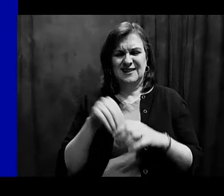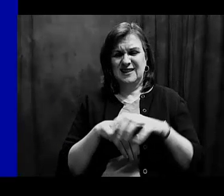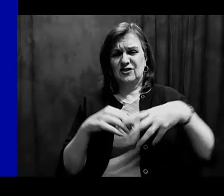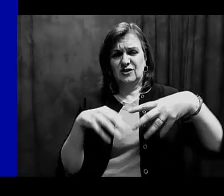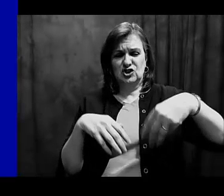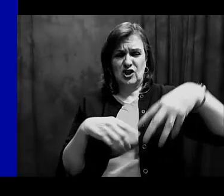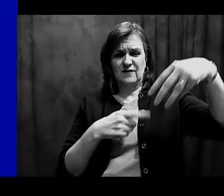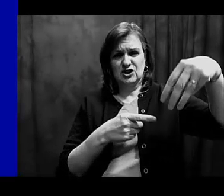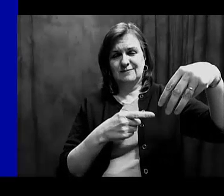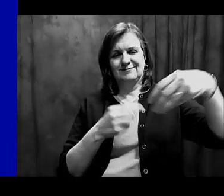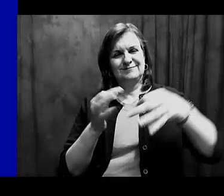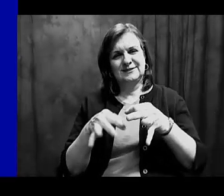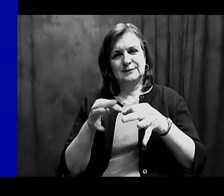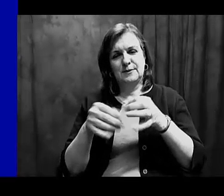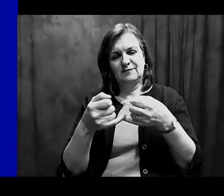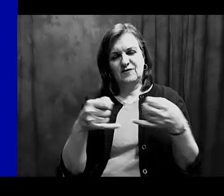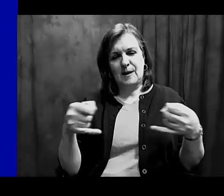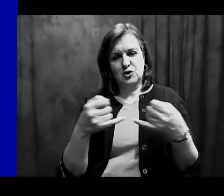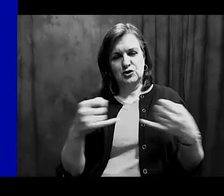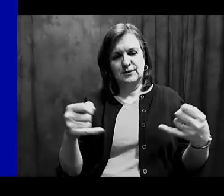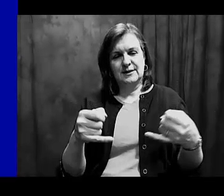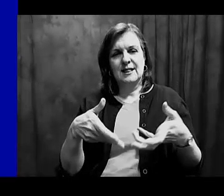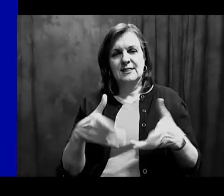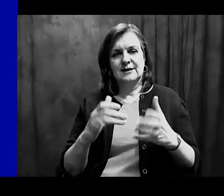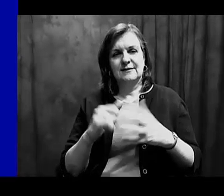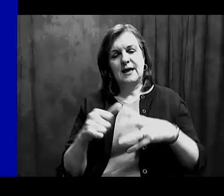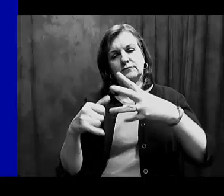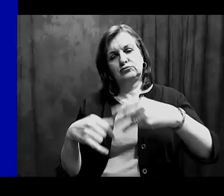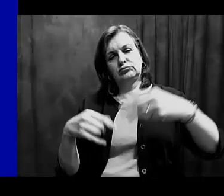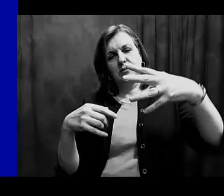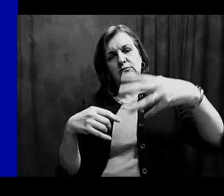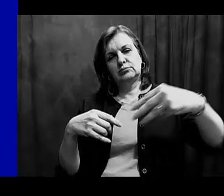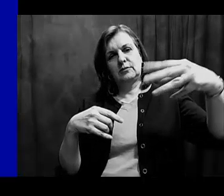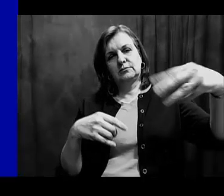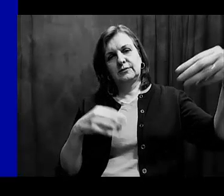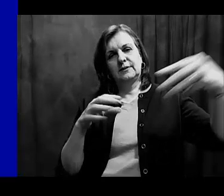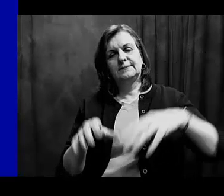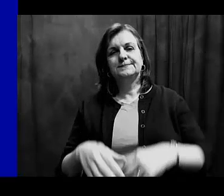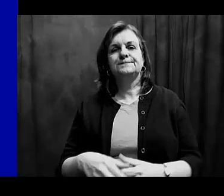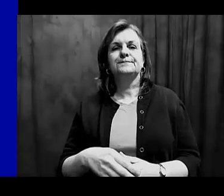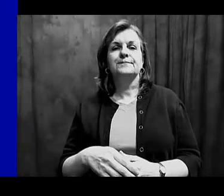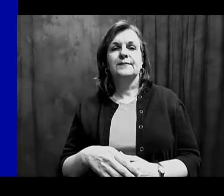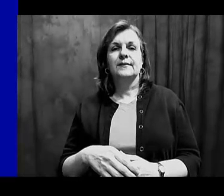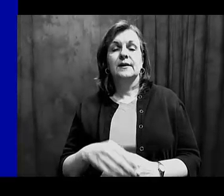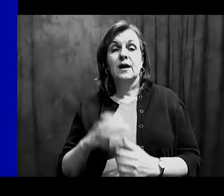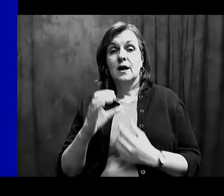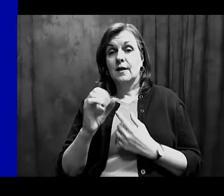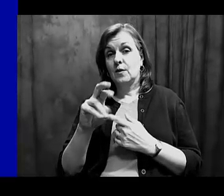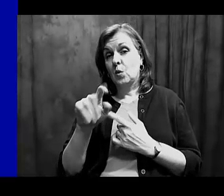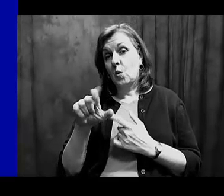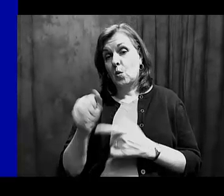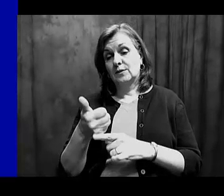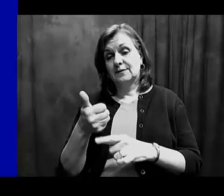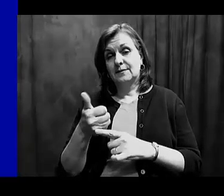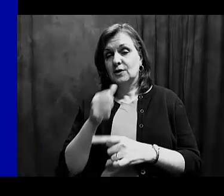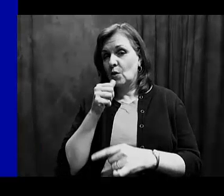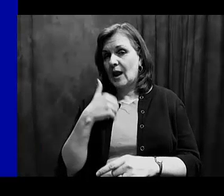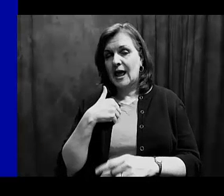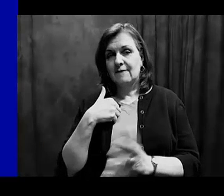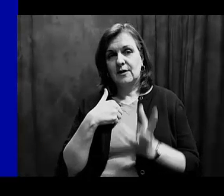no biceps in a jellyfish!! Simply muscle fibers that would allow it to swim and contract